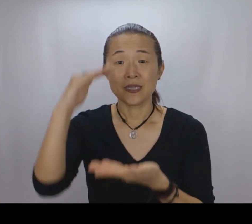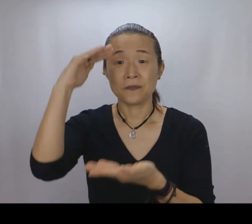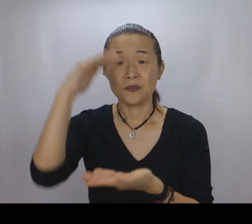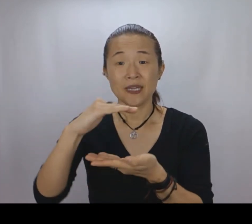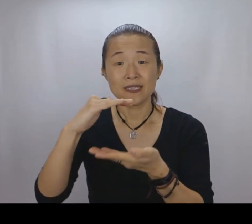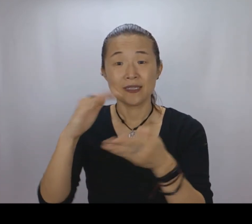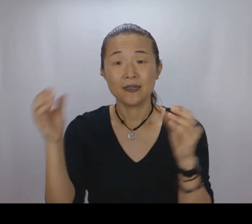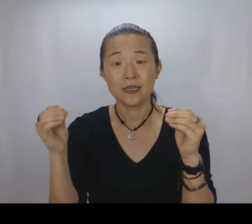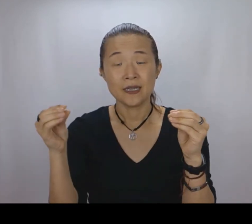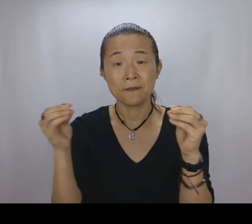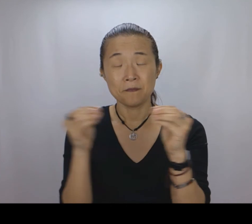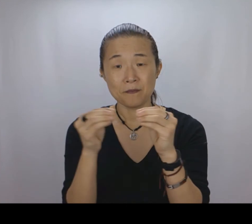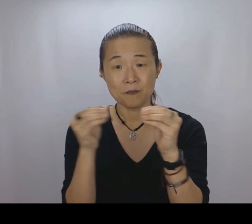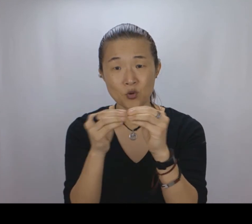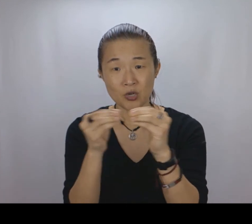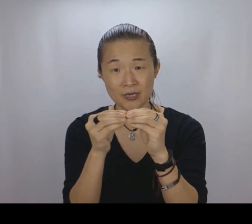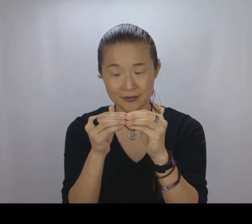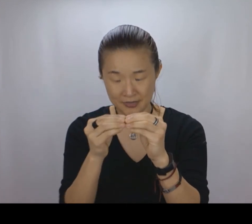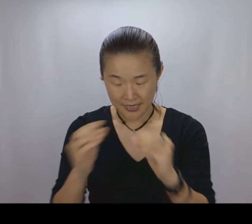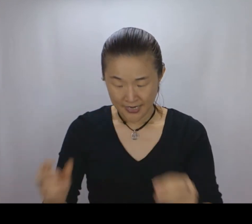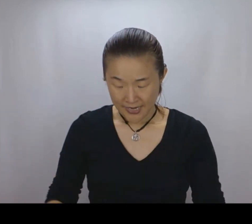but, you know, less. You, have more.